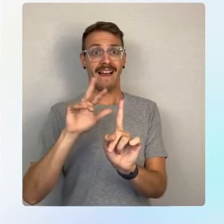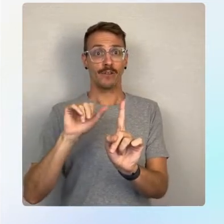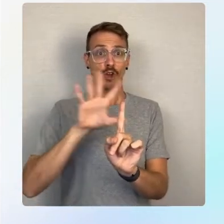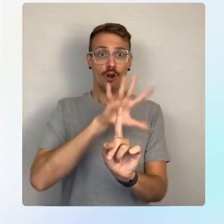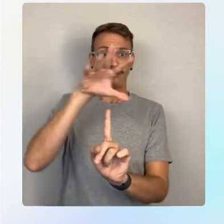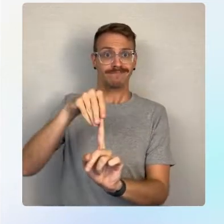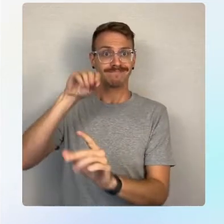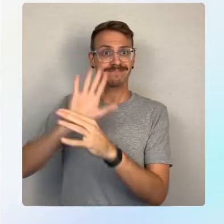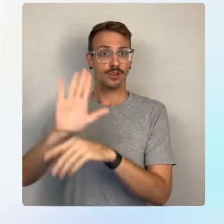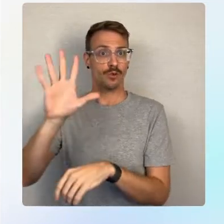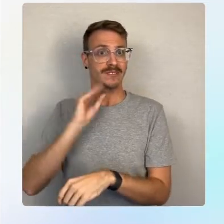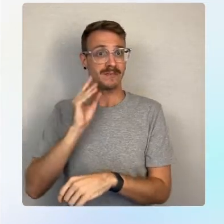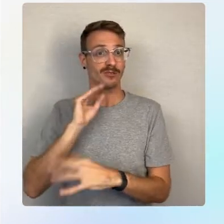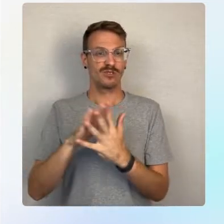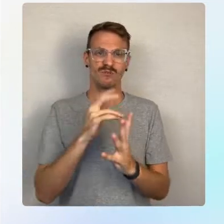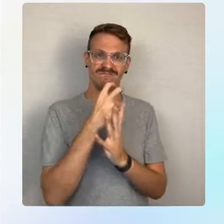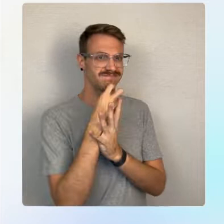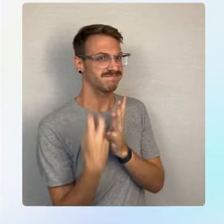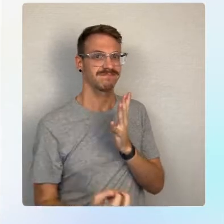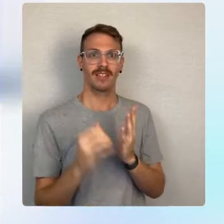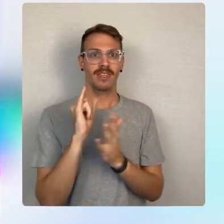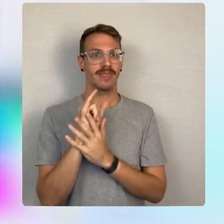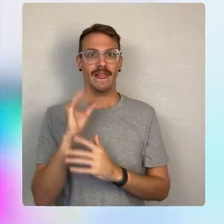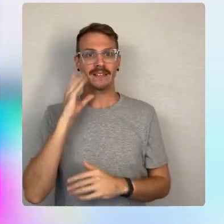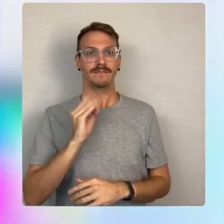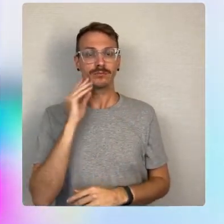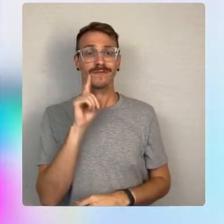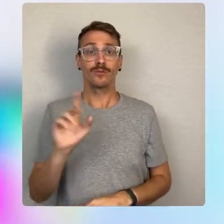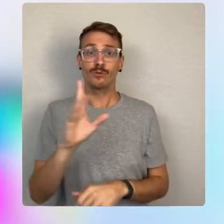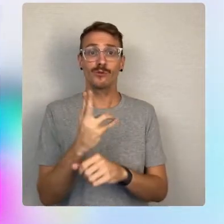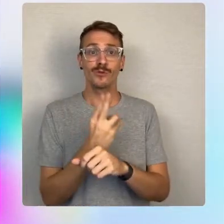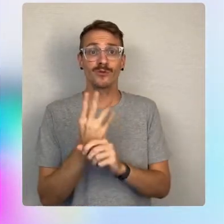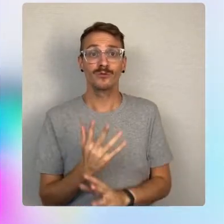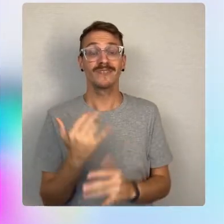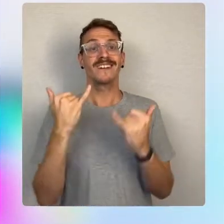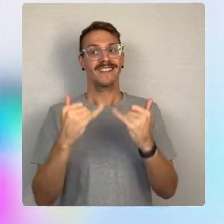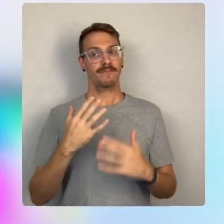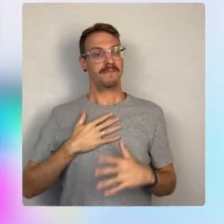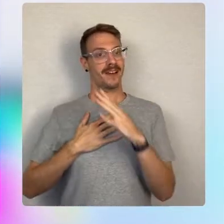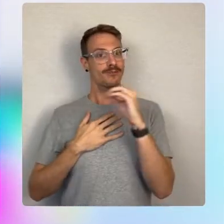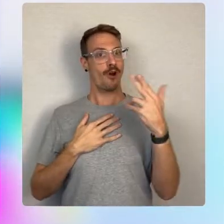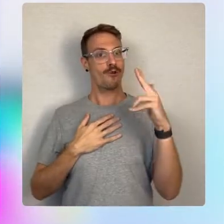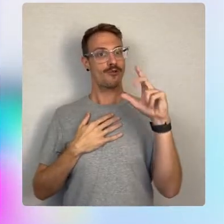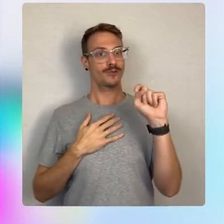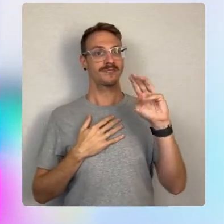and deepen that sense of engagement for your users. And now my co-host, Meghan Rolfe,